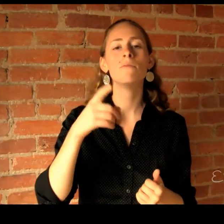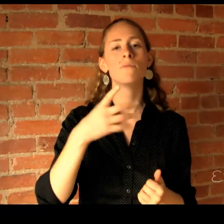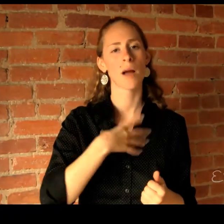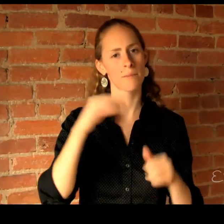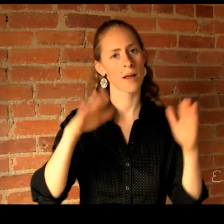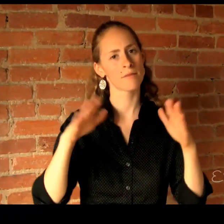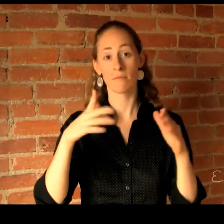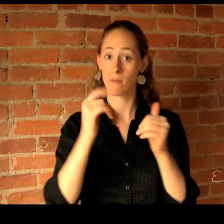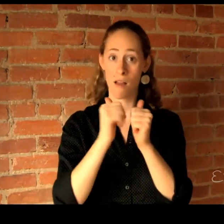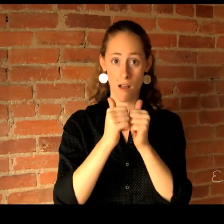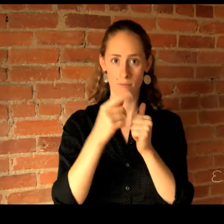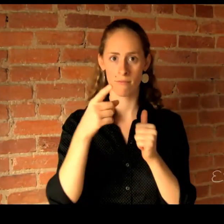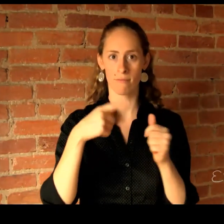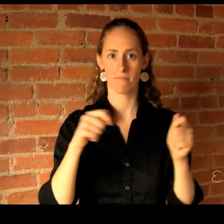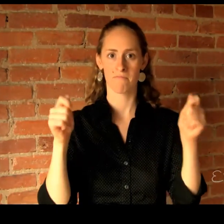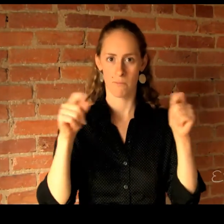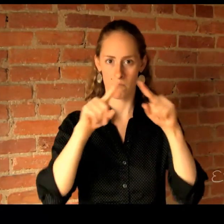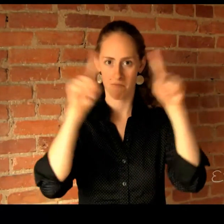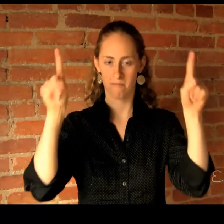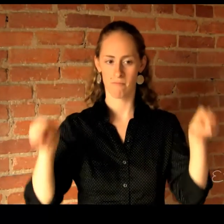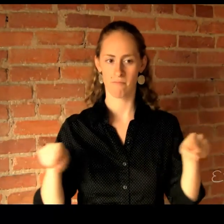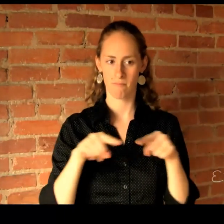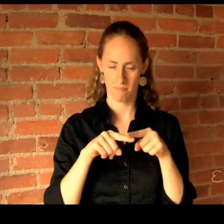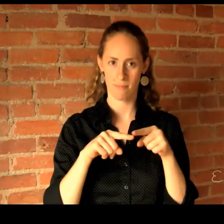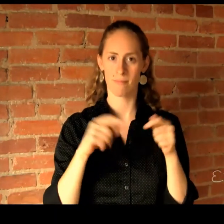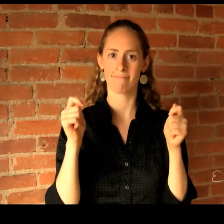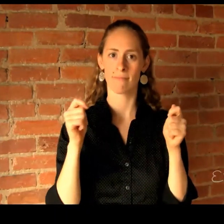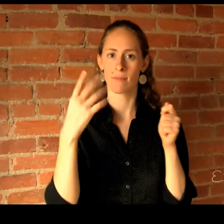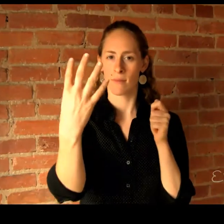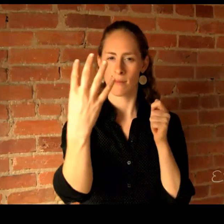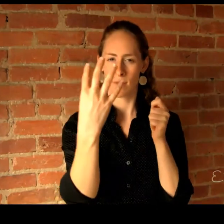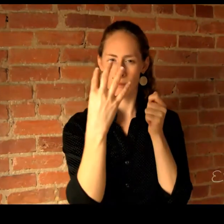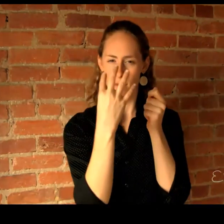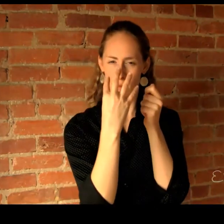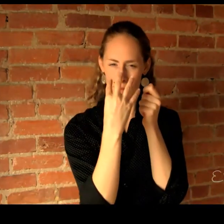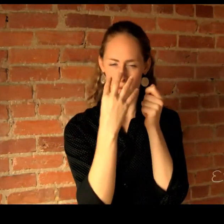behind me. One way to ensure an effective white balance is to zoom into the white paper